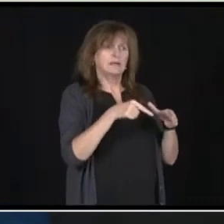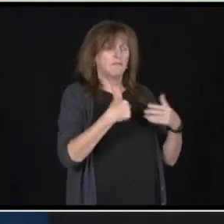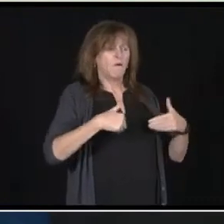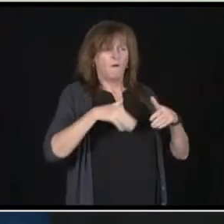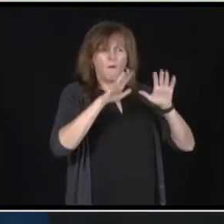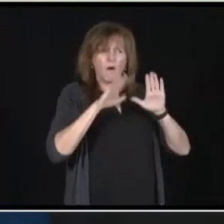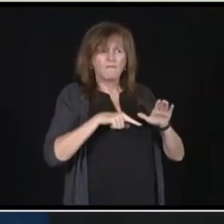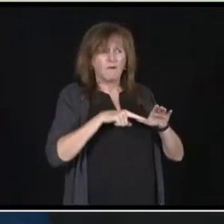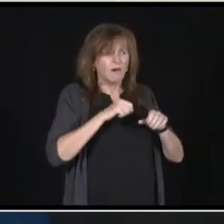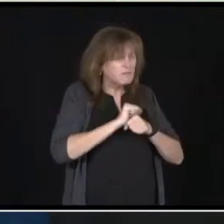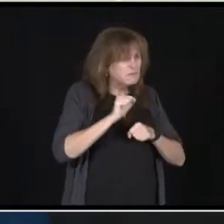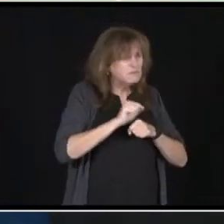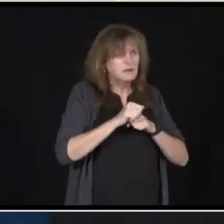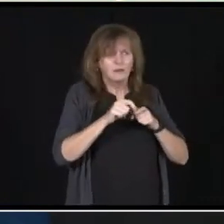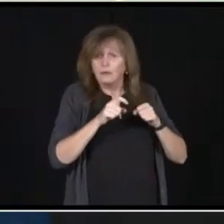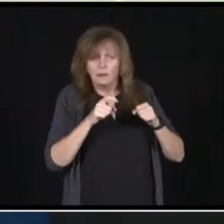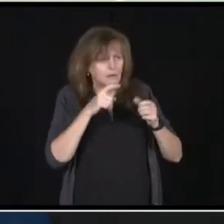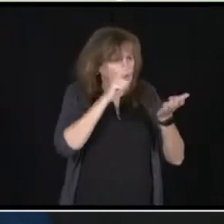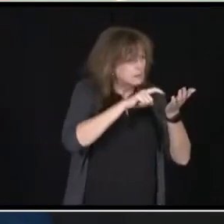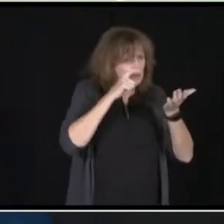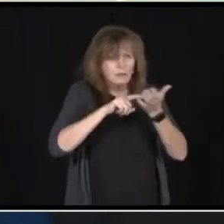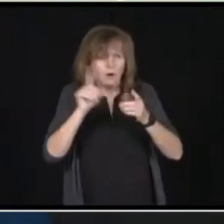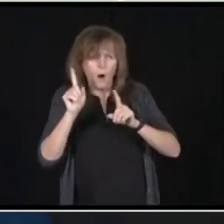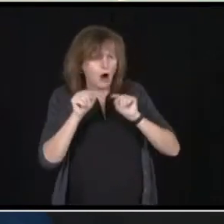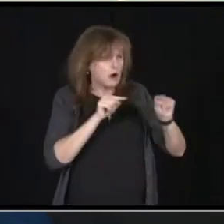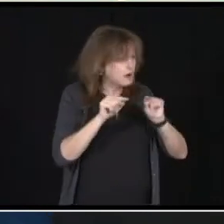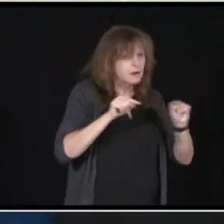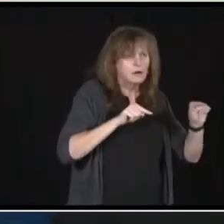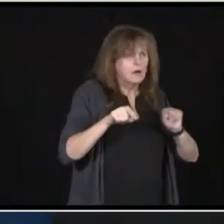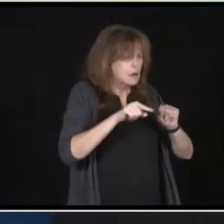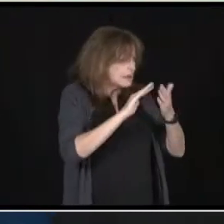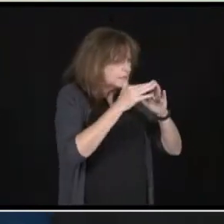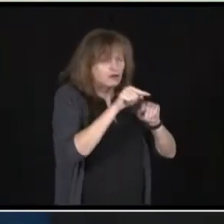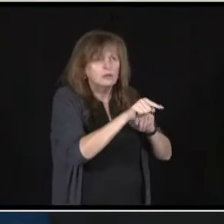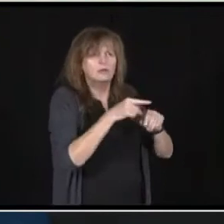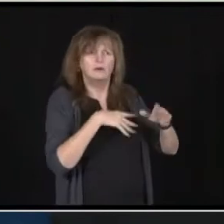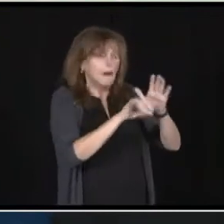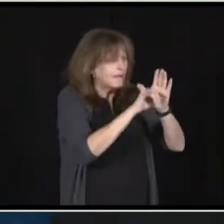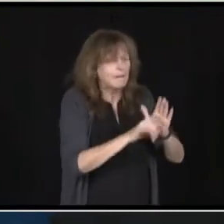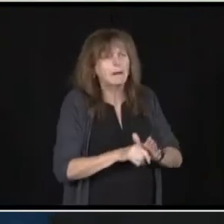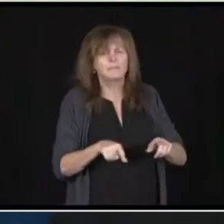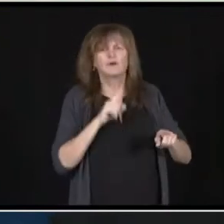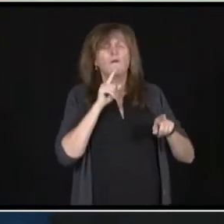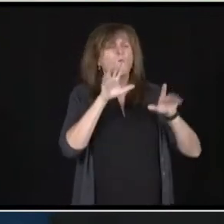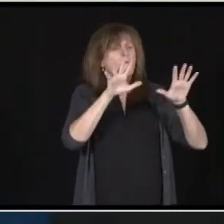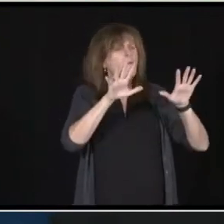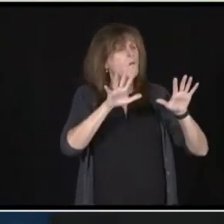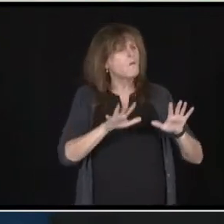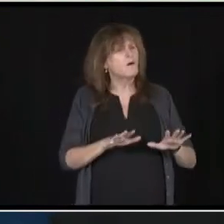identify the spread down to the neighbourhood level, which is very incredibly. I friends, together, we are making sure